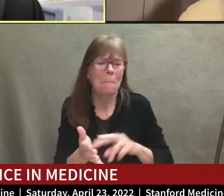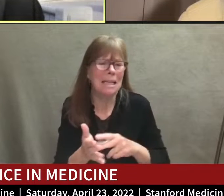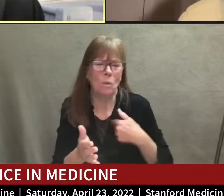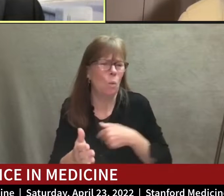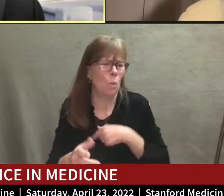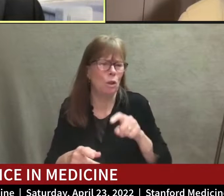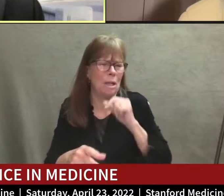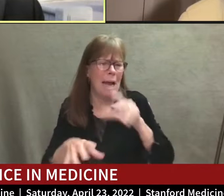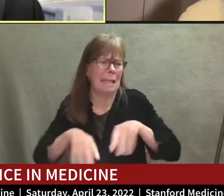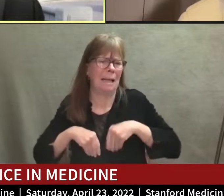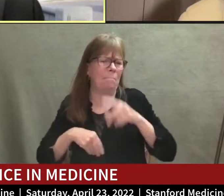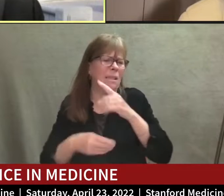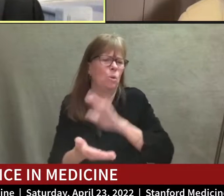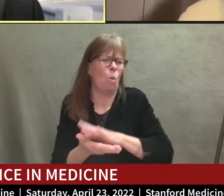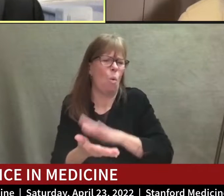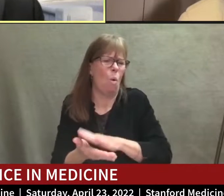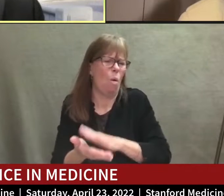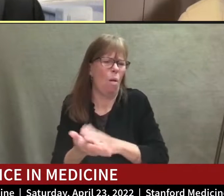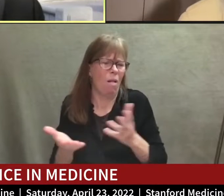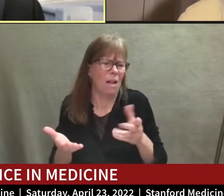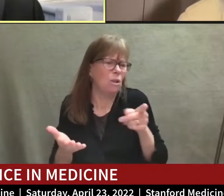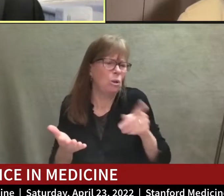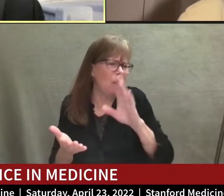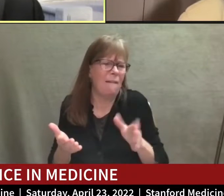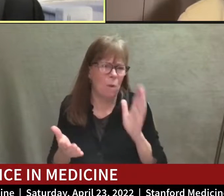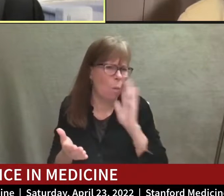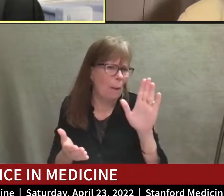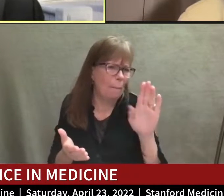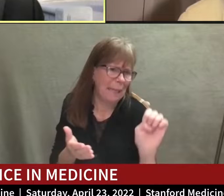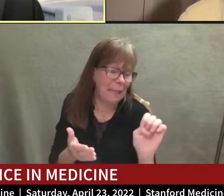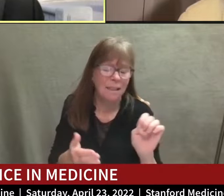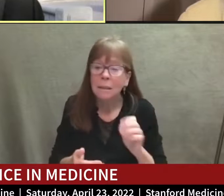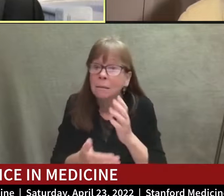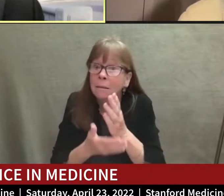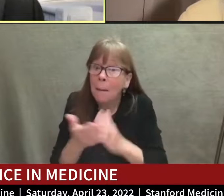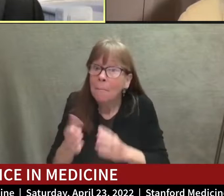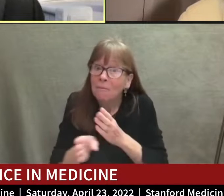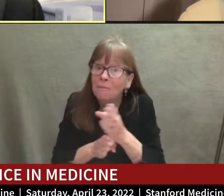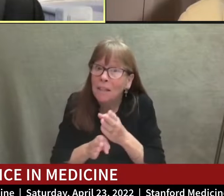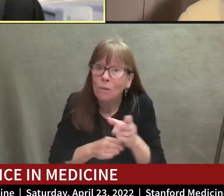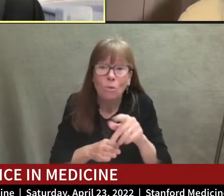Well, there’s a lot of fields were you don't need to have the manual dexterity of a surgeon.